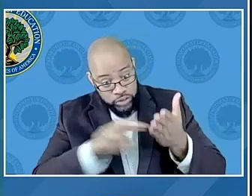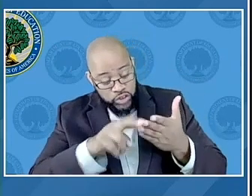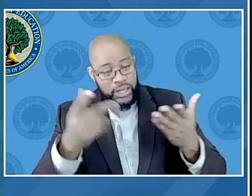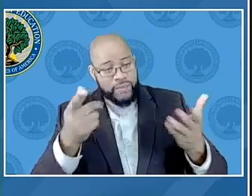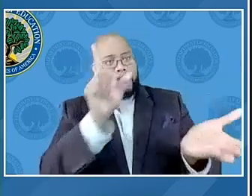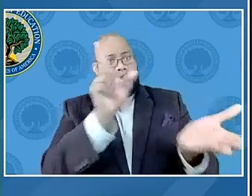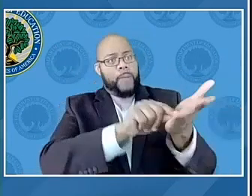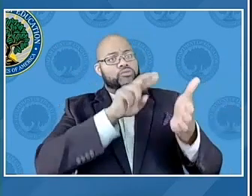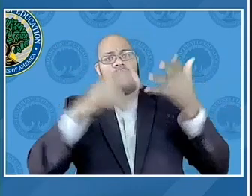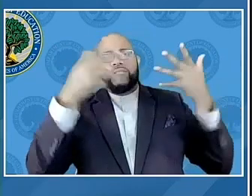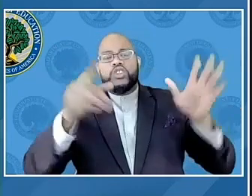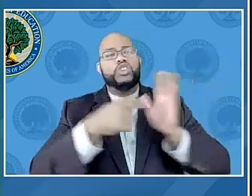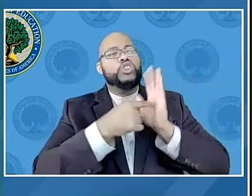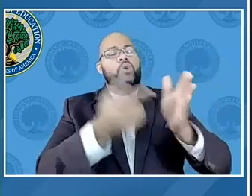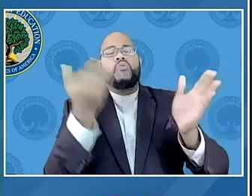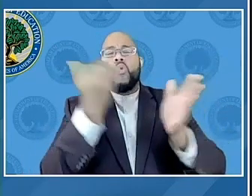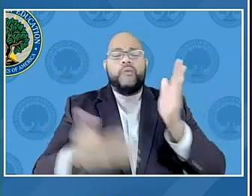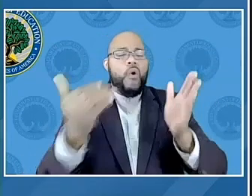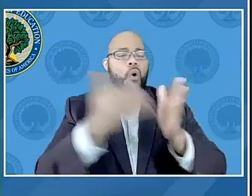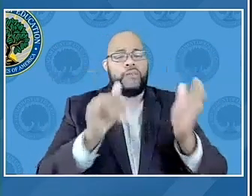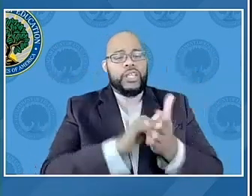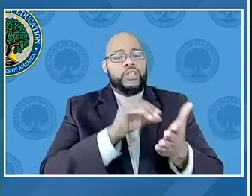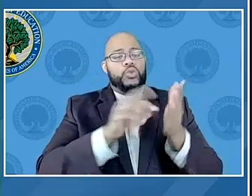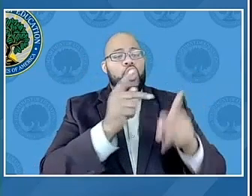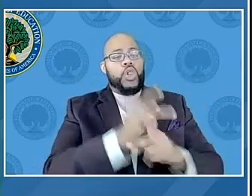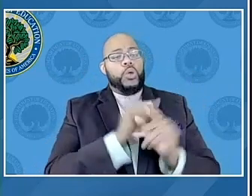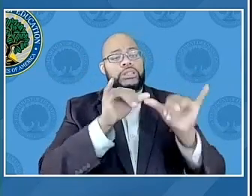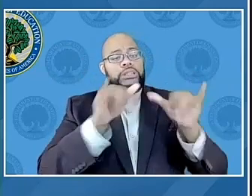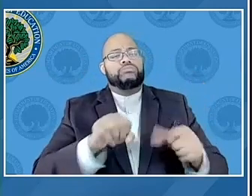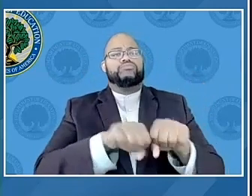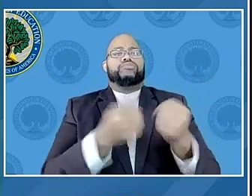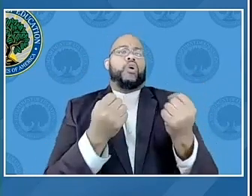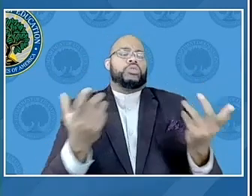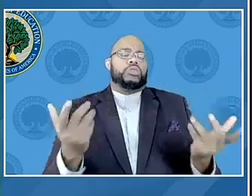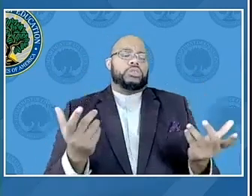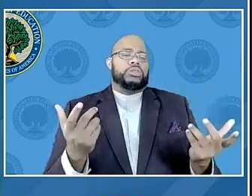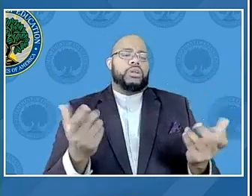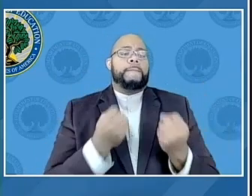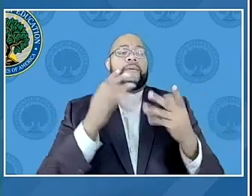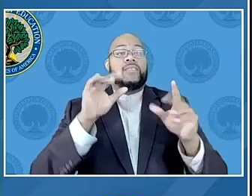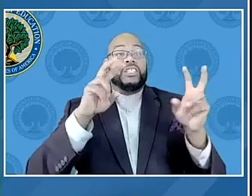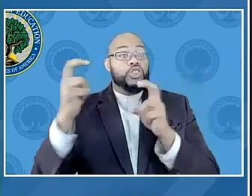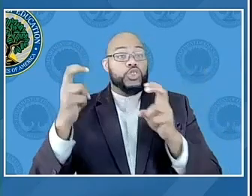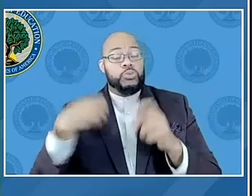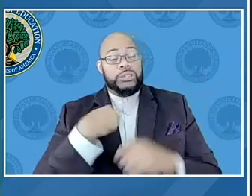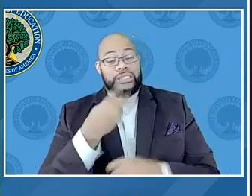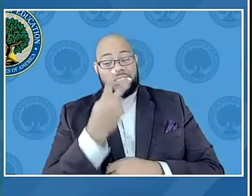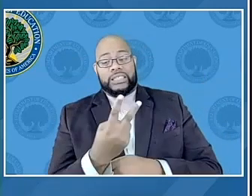to show repeatedly that the student loan system is broken and a lot of the issues we're experiencing is from that policy